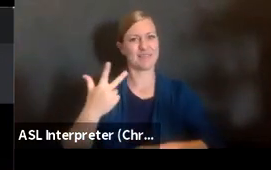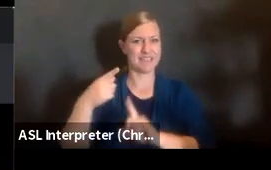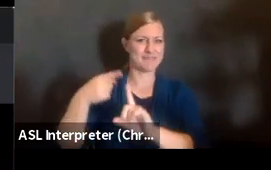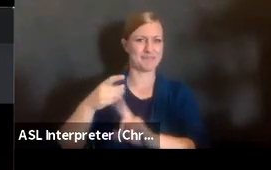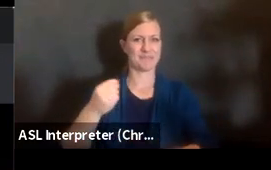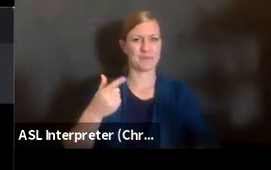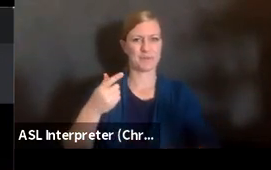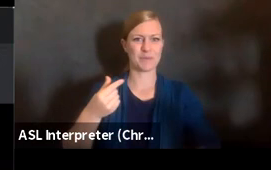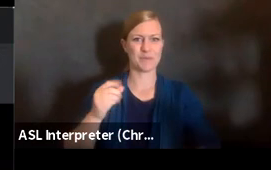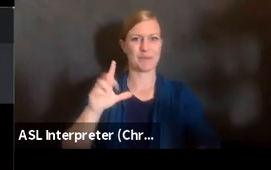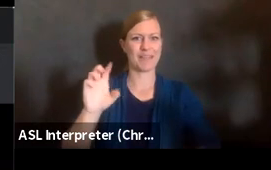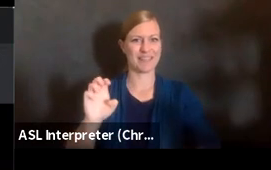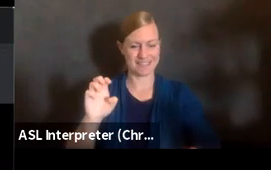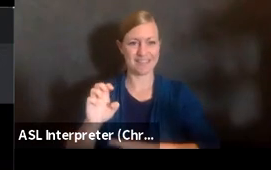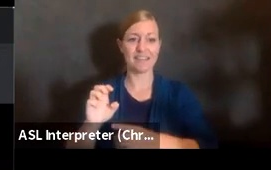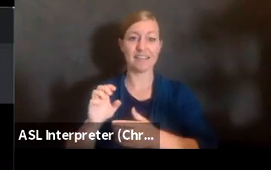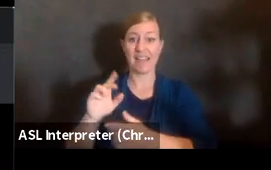Jeff Crawford: Katherine, can't wait to see what we're learning about today.